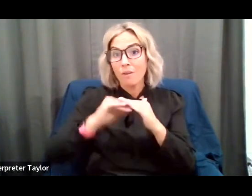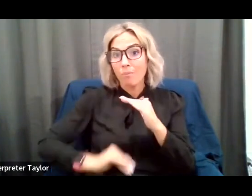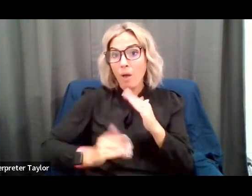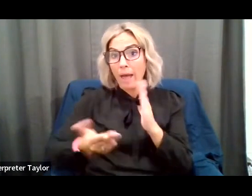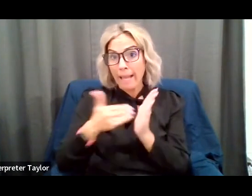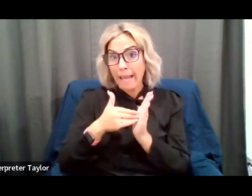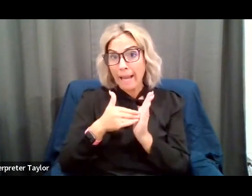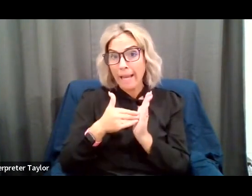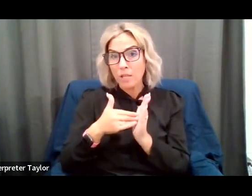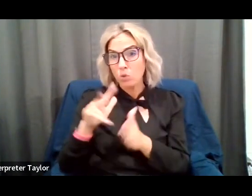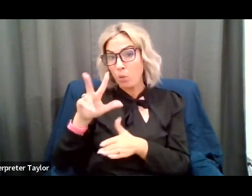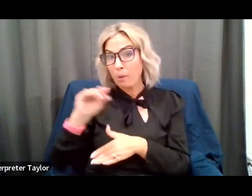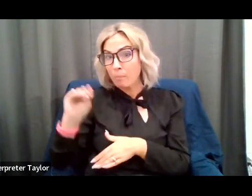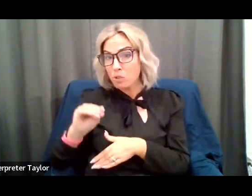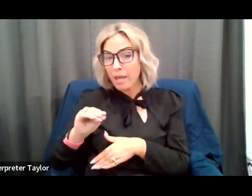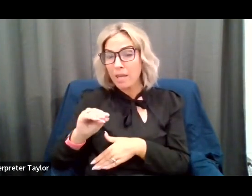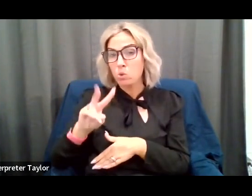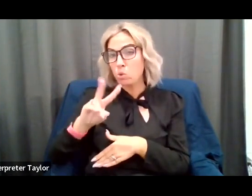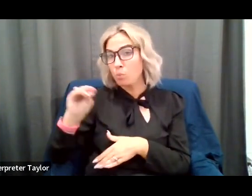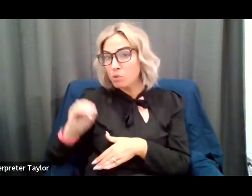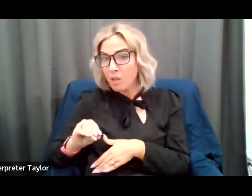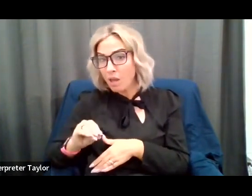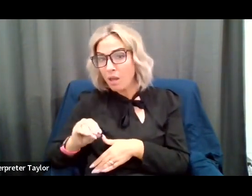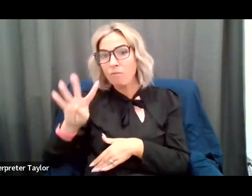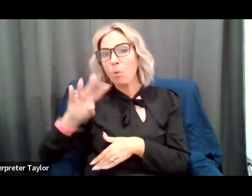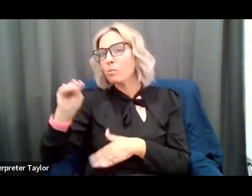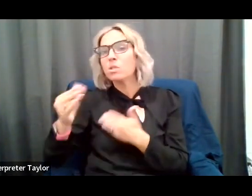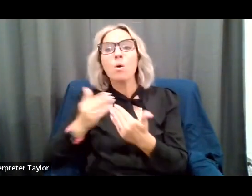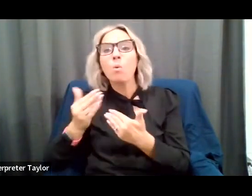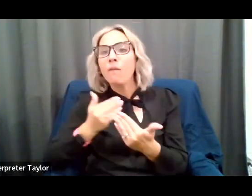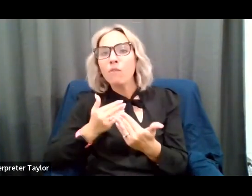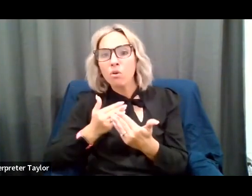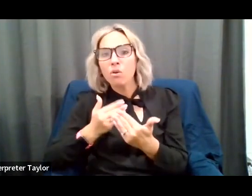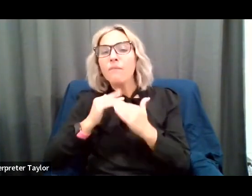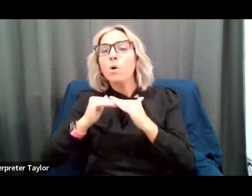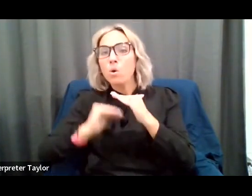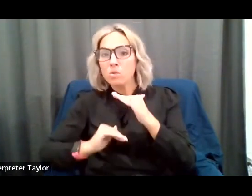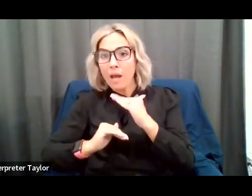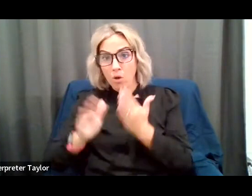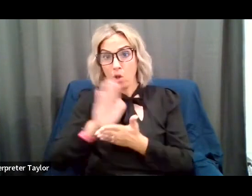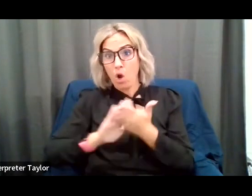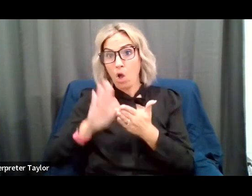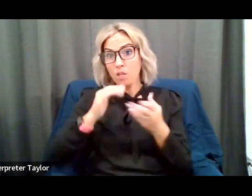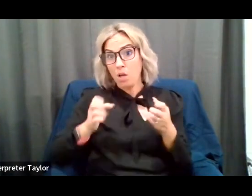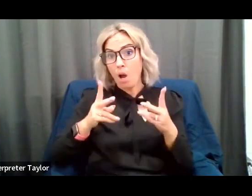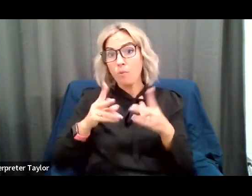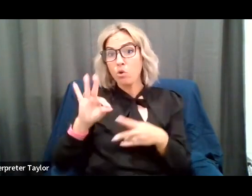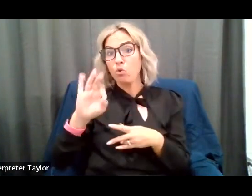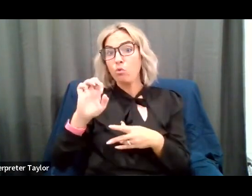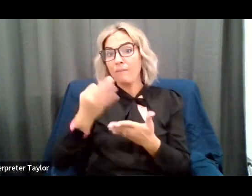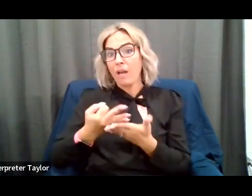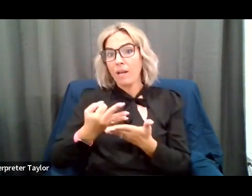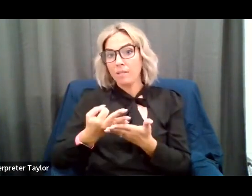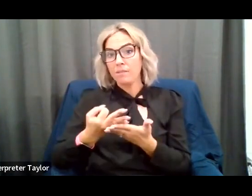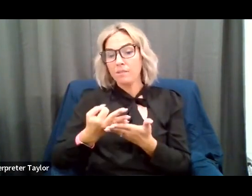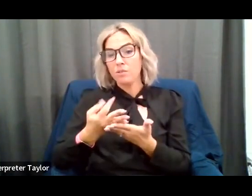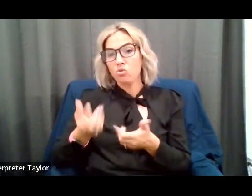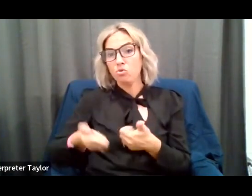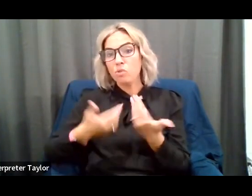say 3%, 2%, 4%, whatever it may be, the college has the opportunity refinance to deliver taxpayer savings.